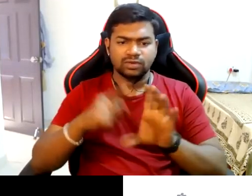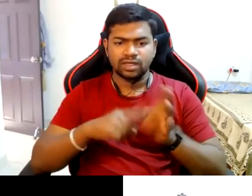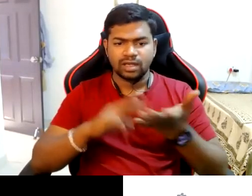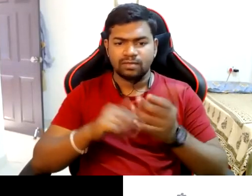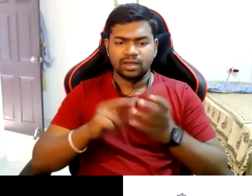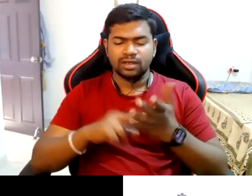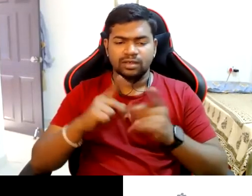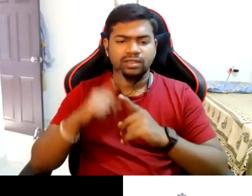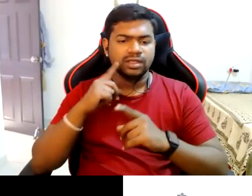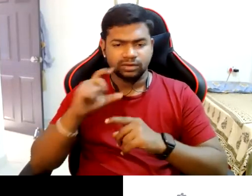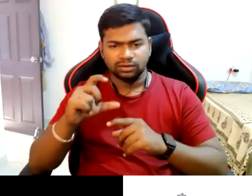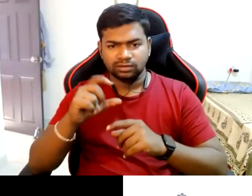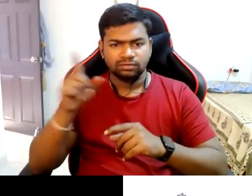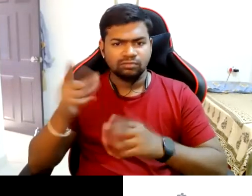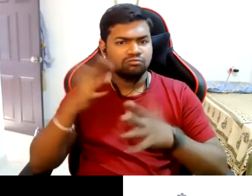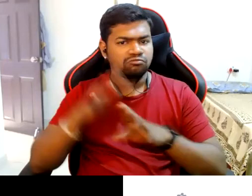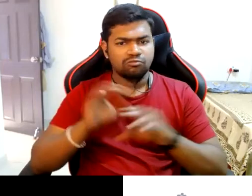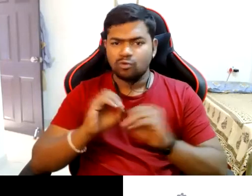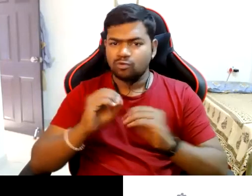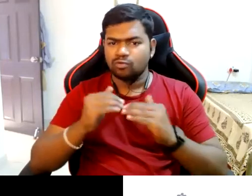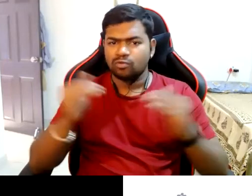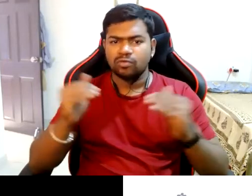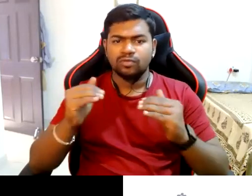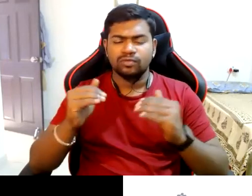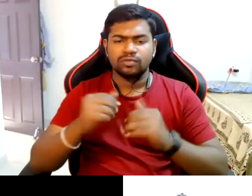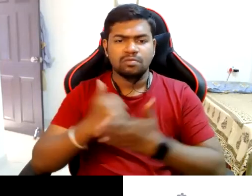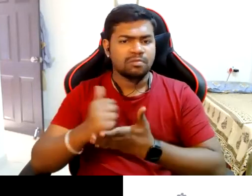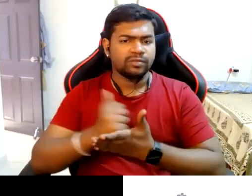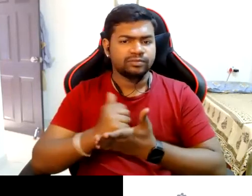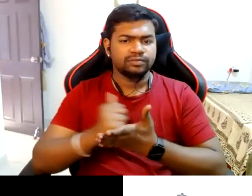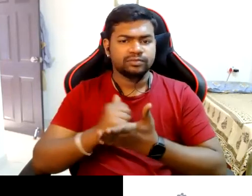symantec was totally inclusive. There was for many non inclusive